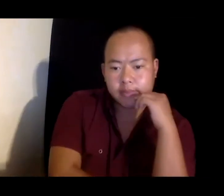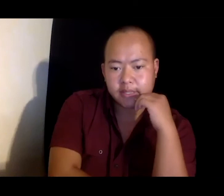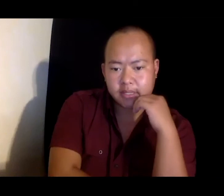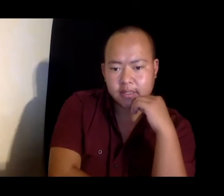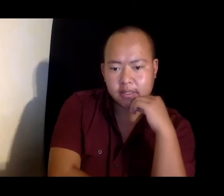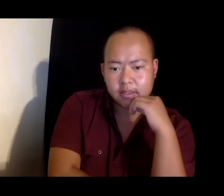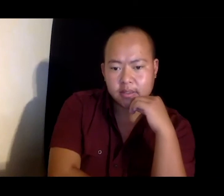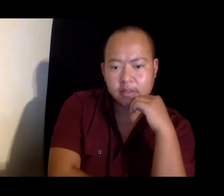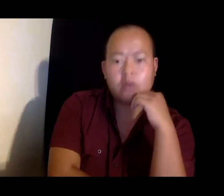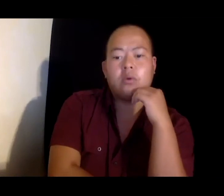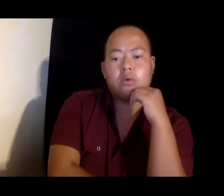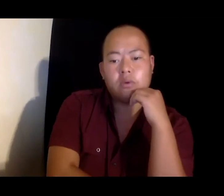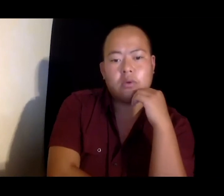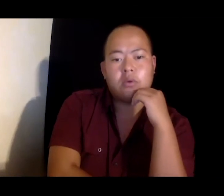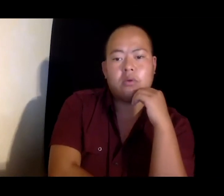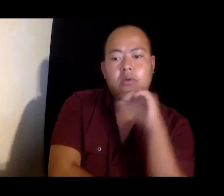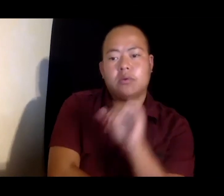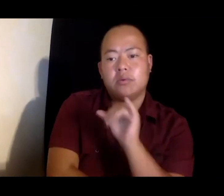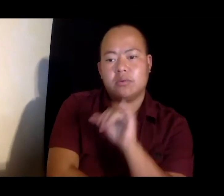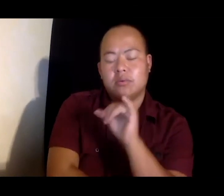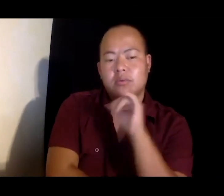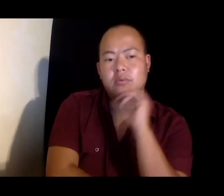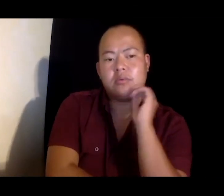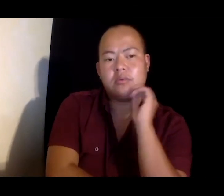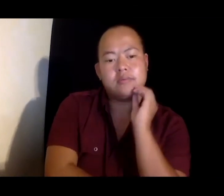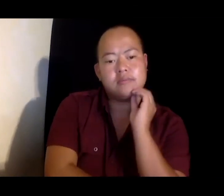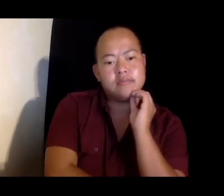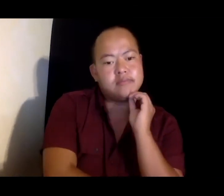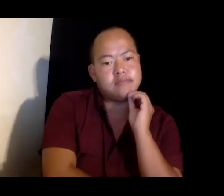So it makes the situation very confusing for us.